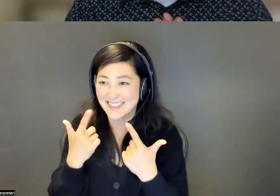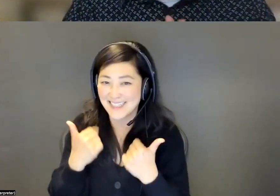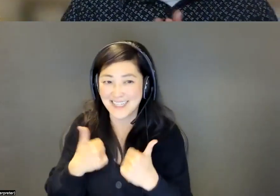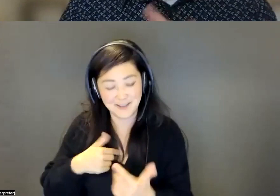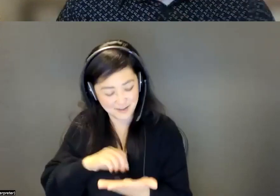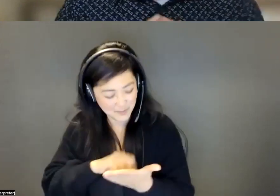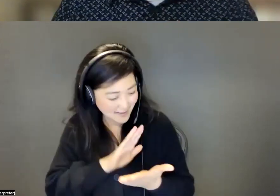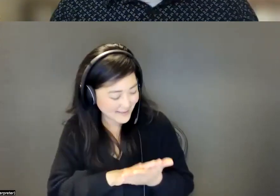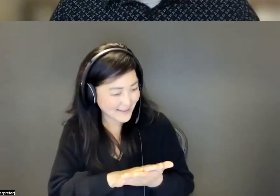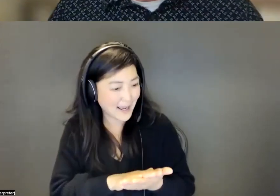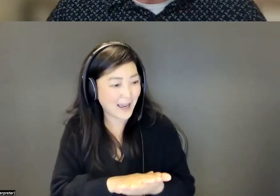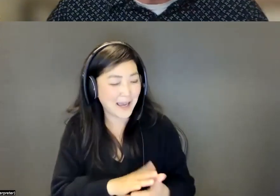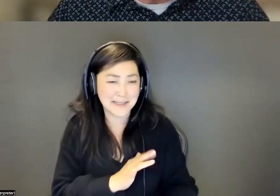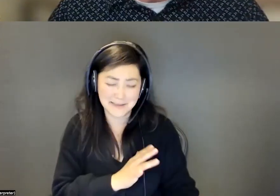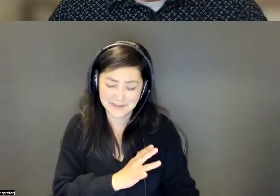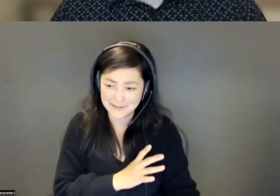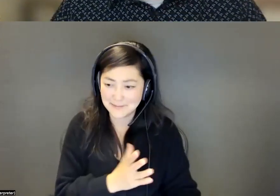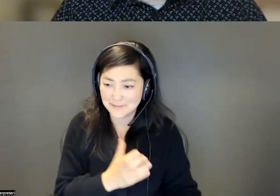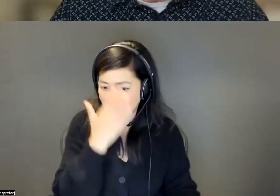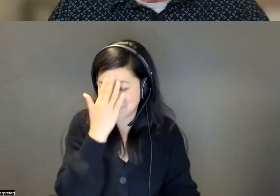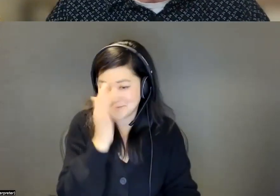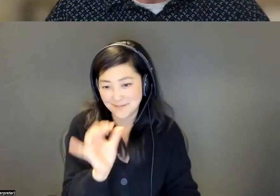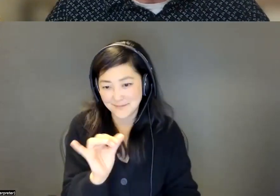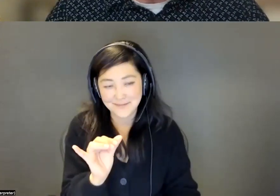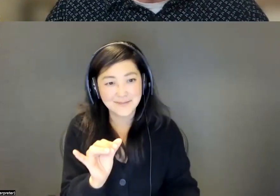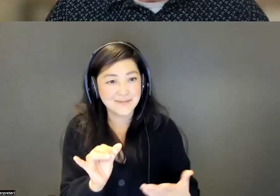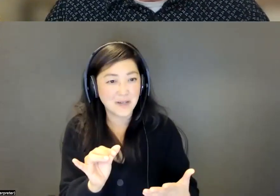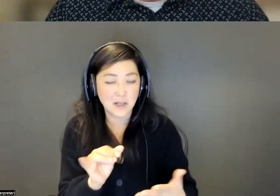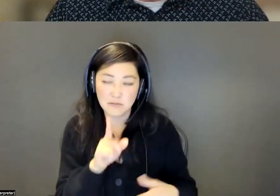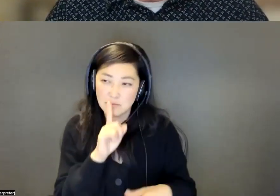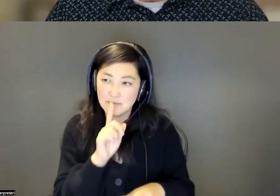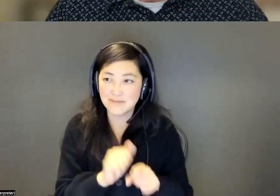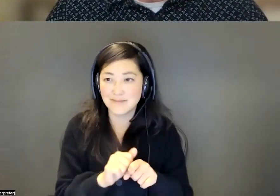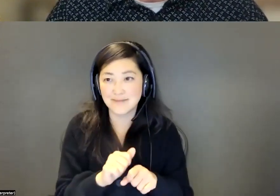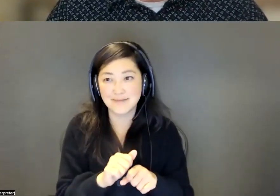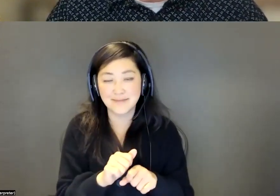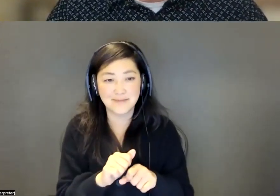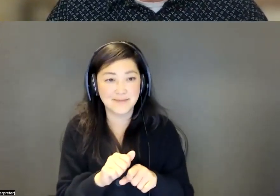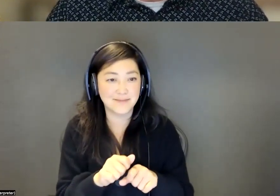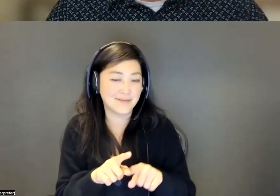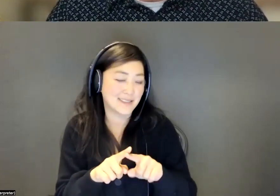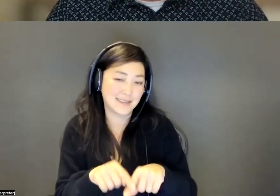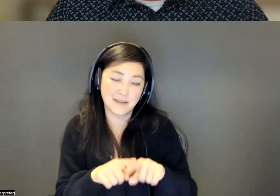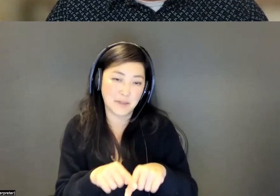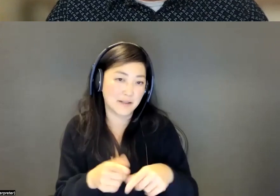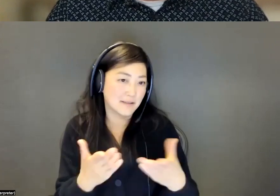down because, yeah, I mean, it varies. For us, for Blackwell's it varies a lot by the bookshop